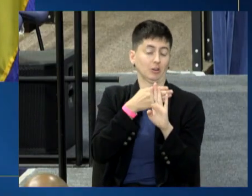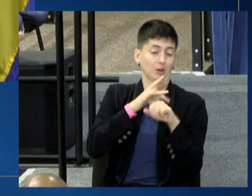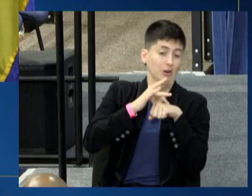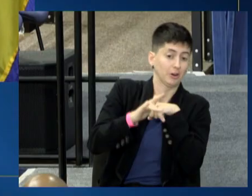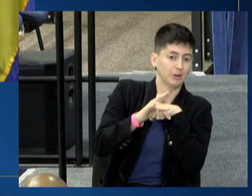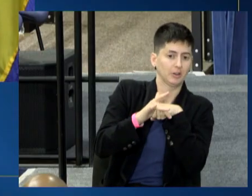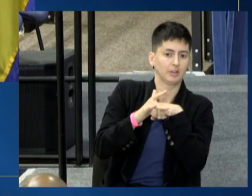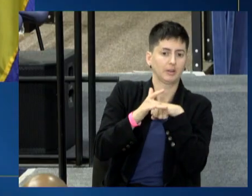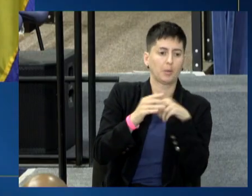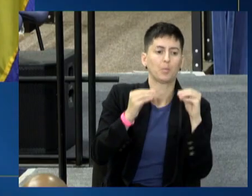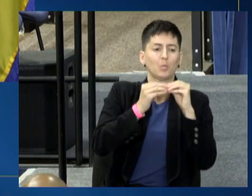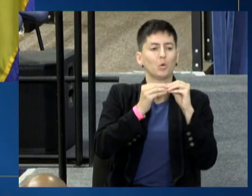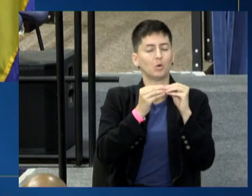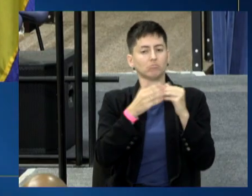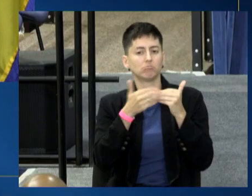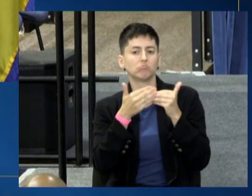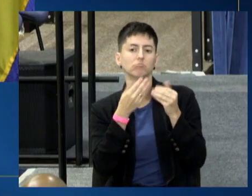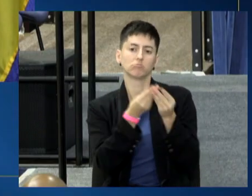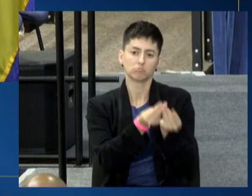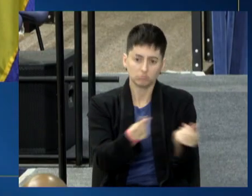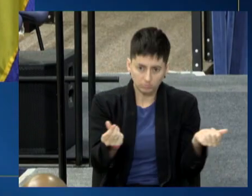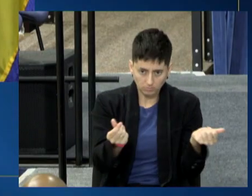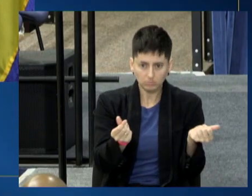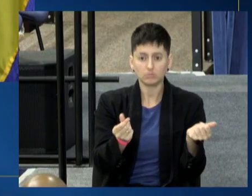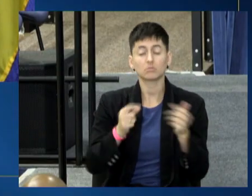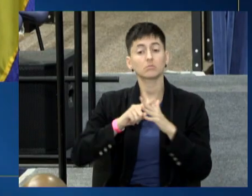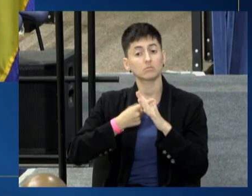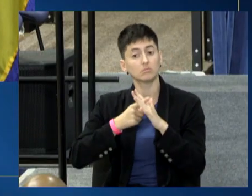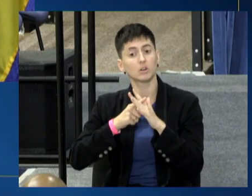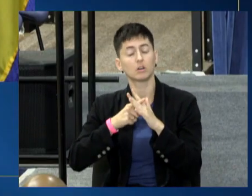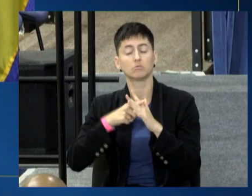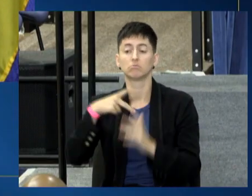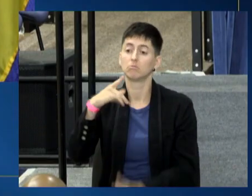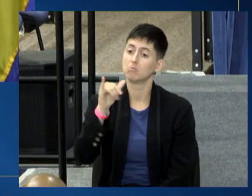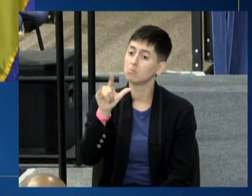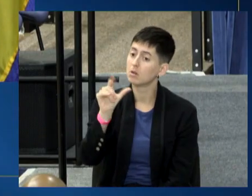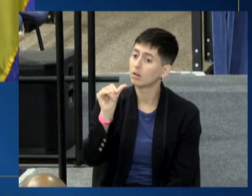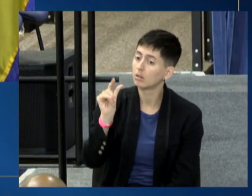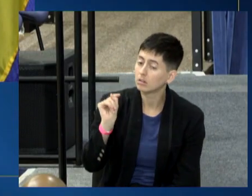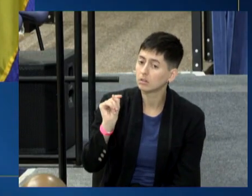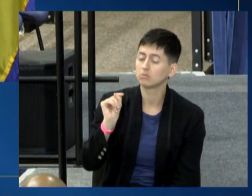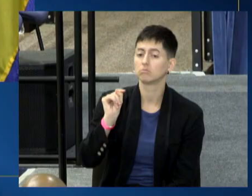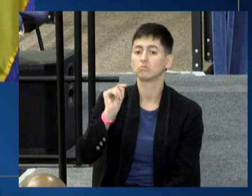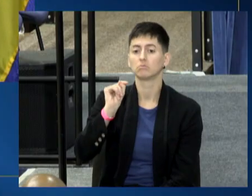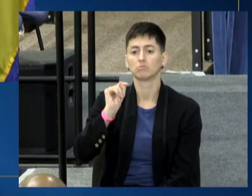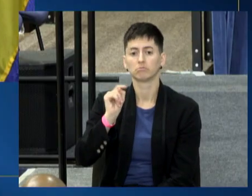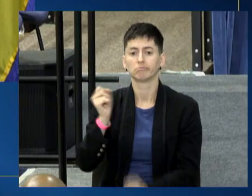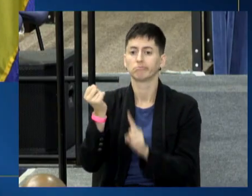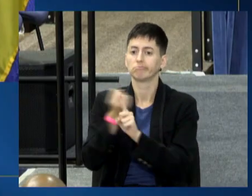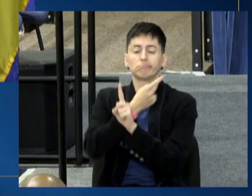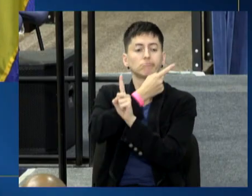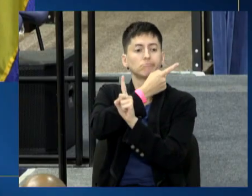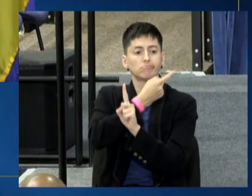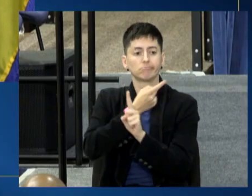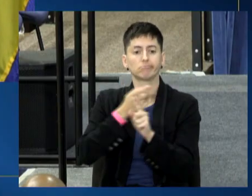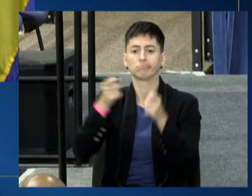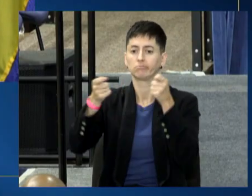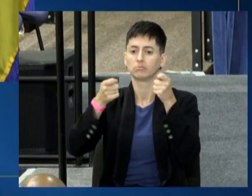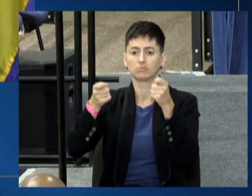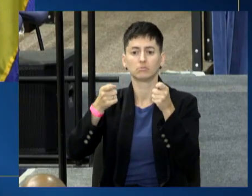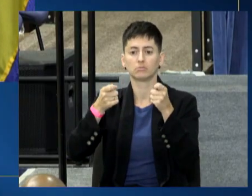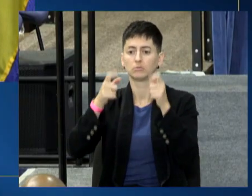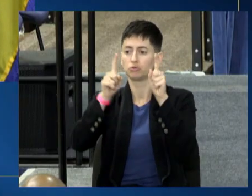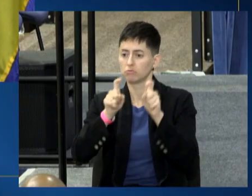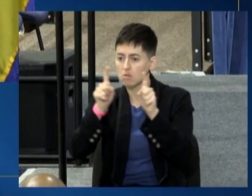Study planned as an initial pilot to be followed by a randomized control trial of 225,000 people